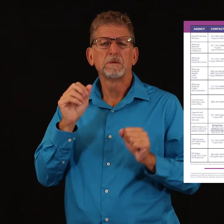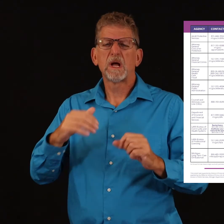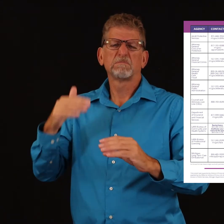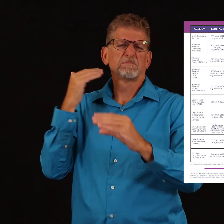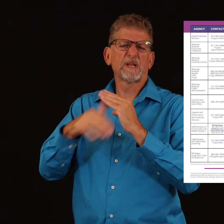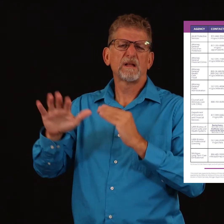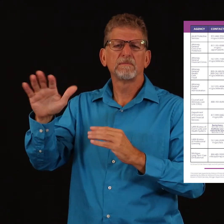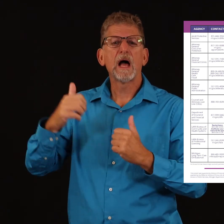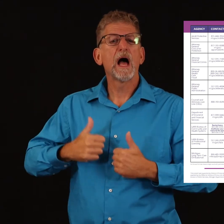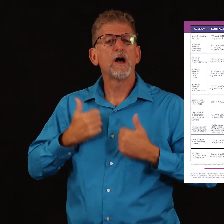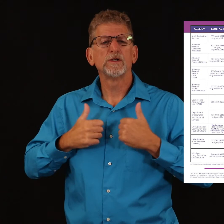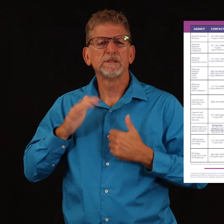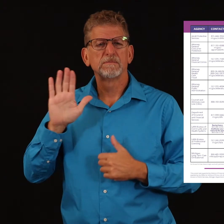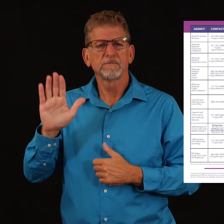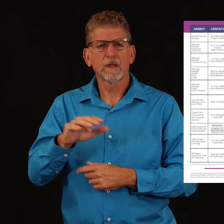Or mail address